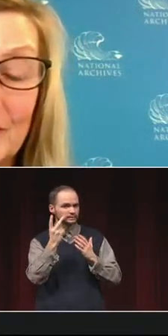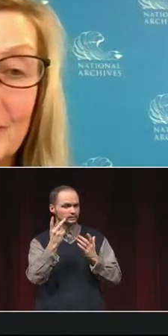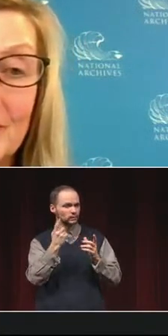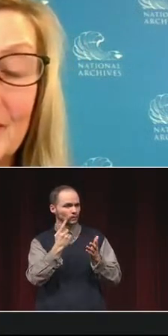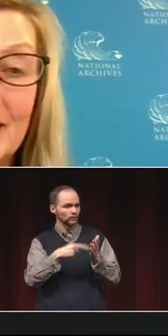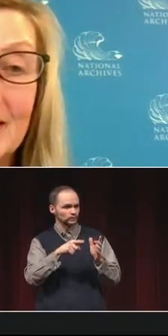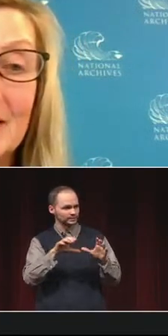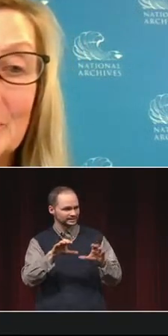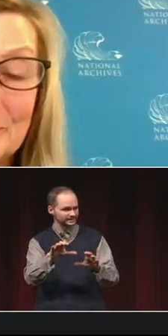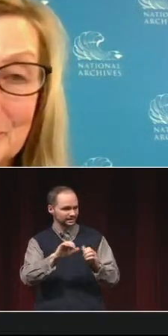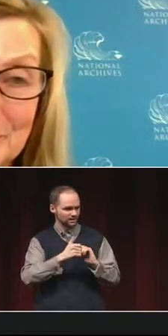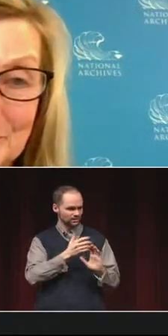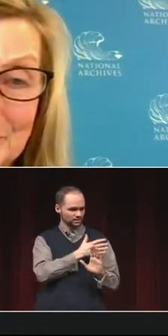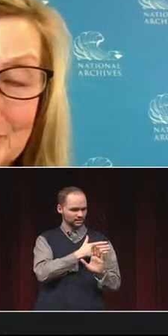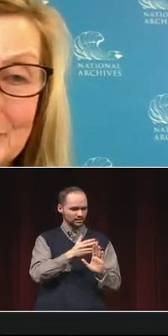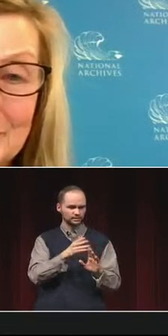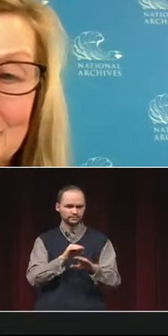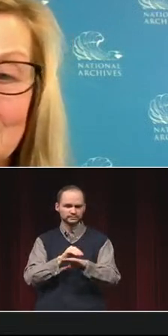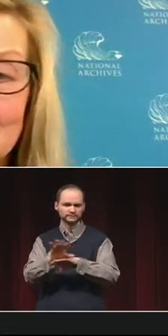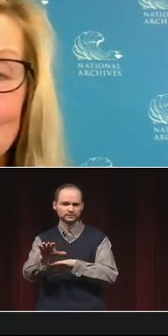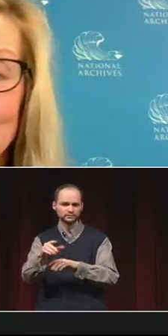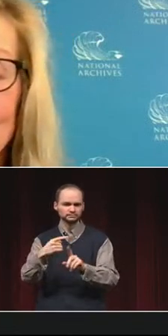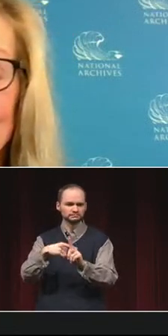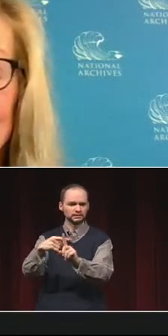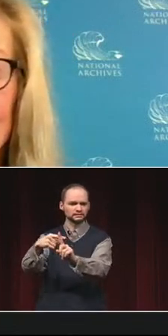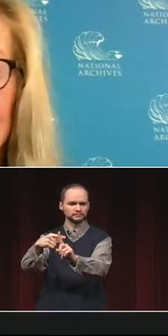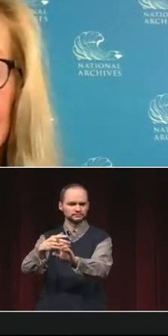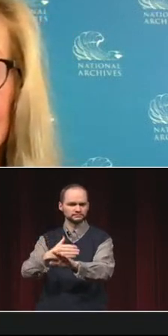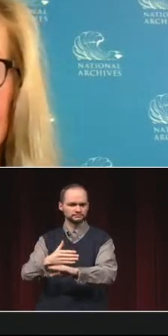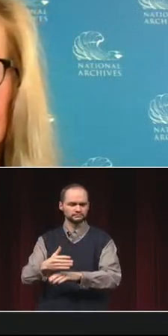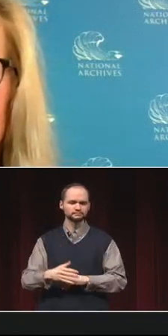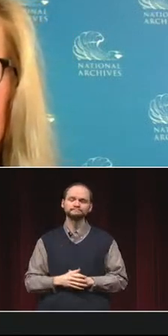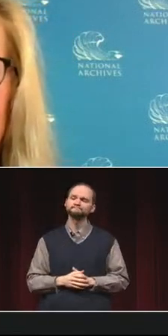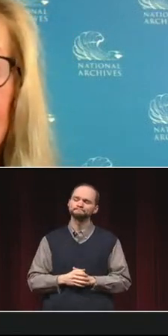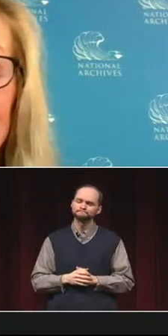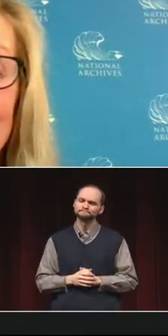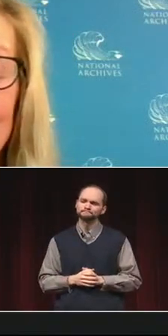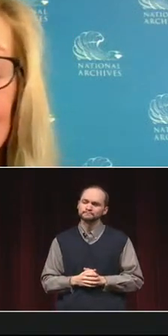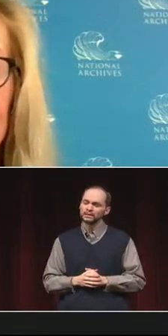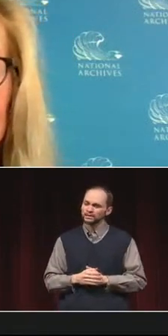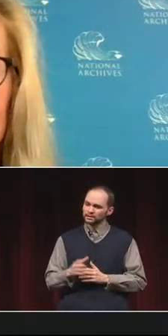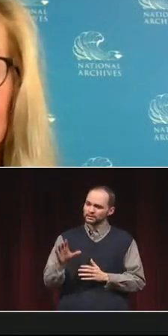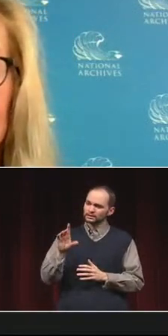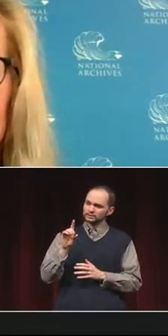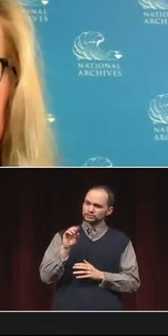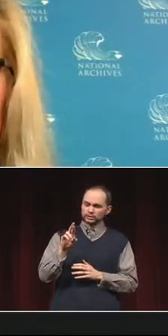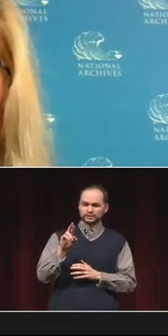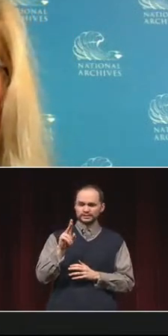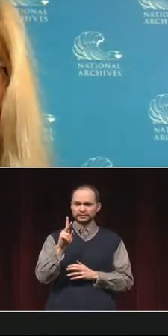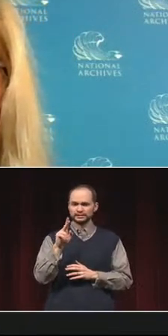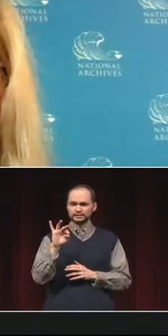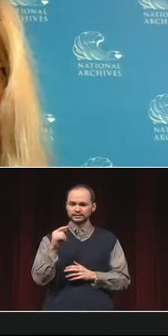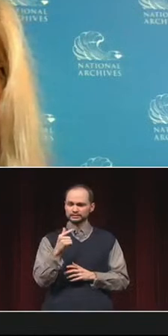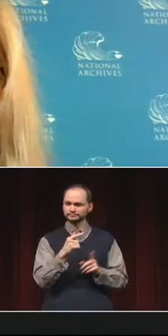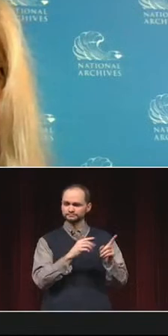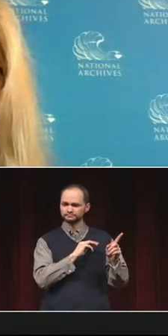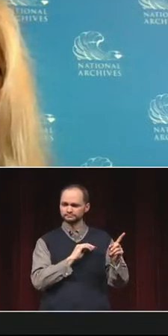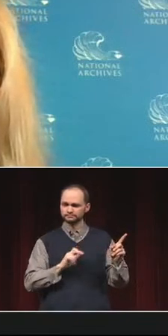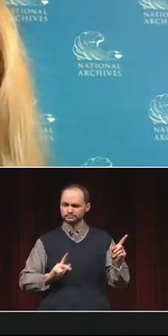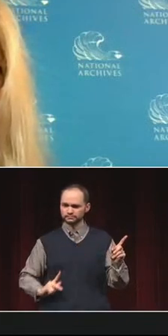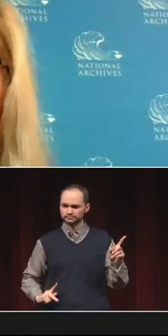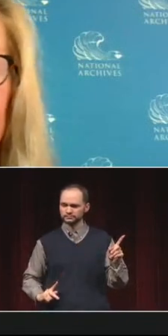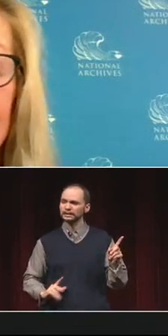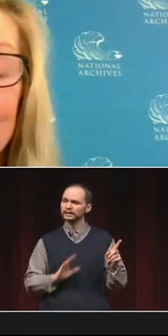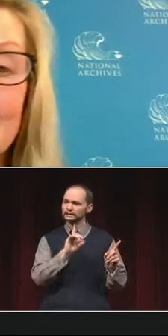: You know, Dr. King was very clear about his belief that we must respond